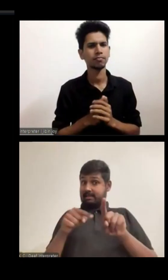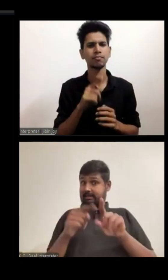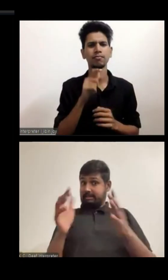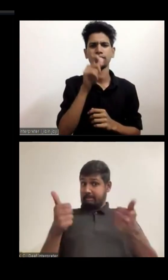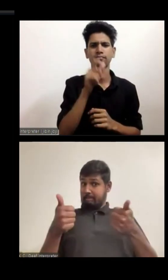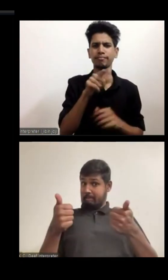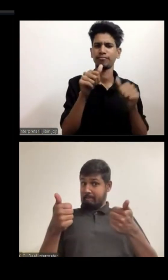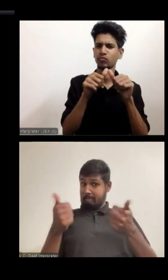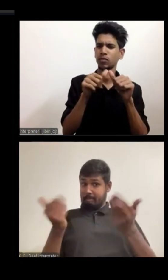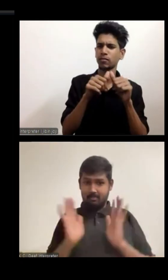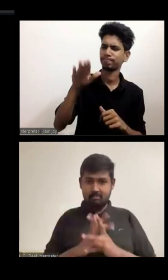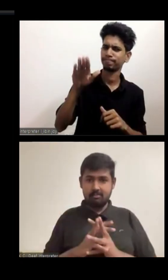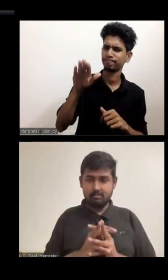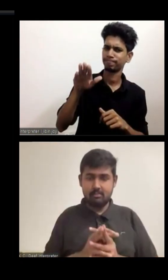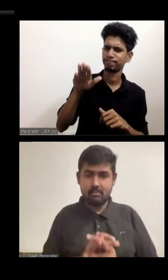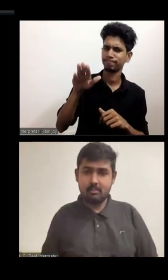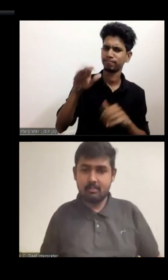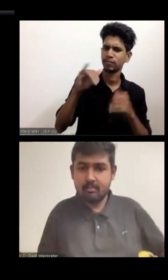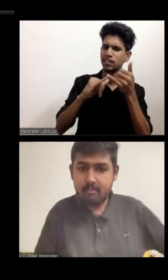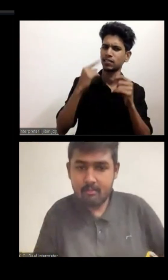Change a gaming experience to everyone?